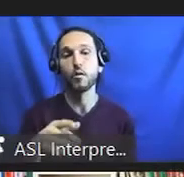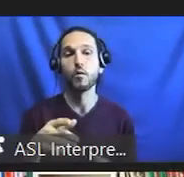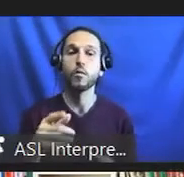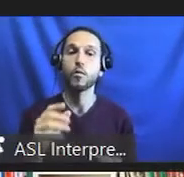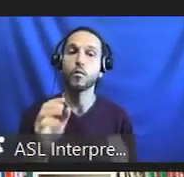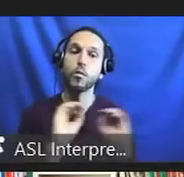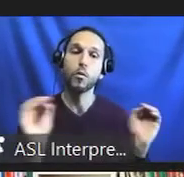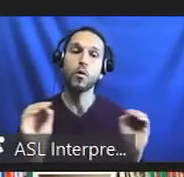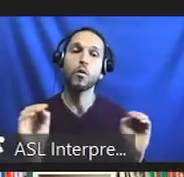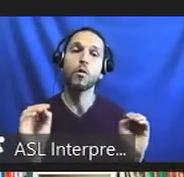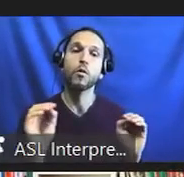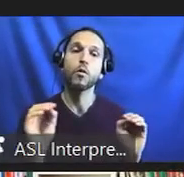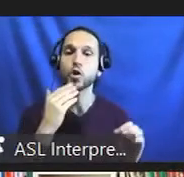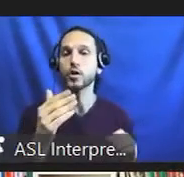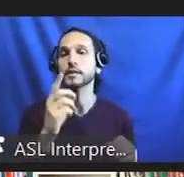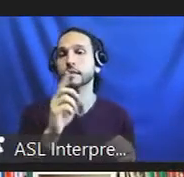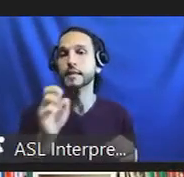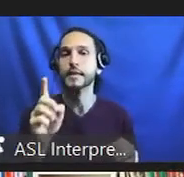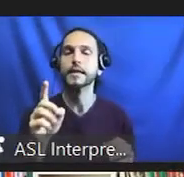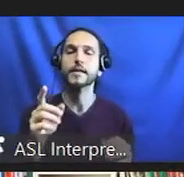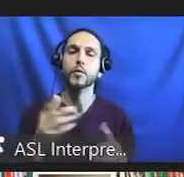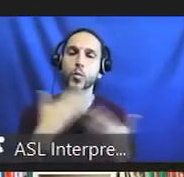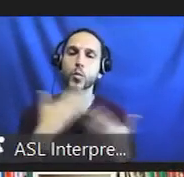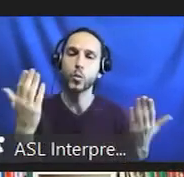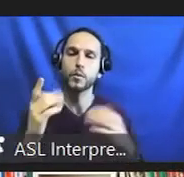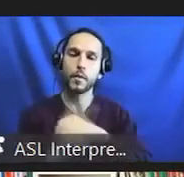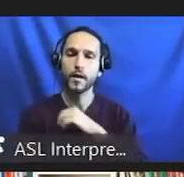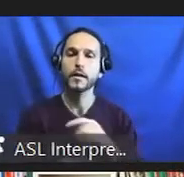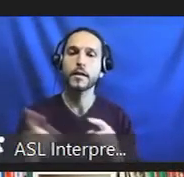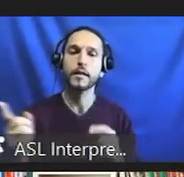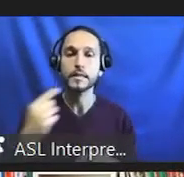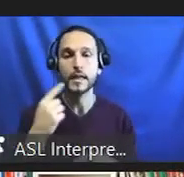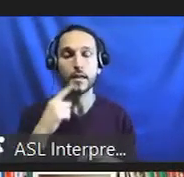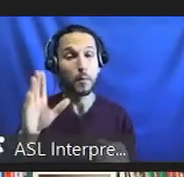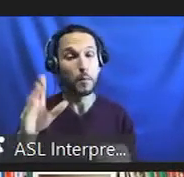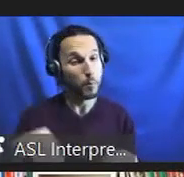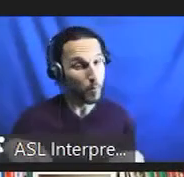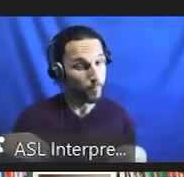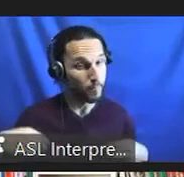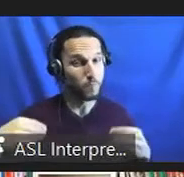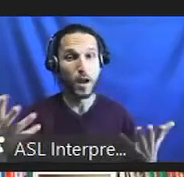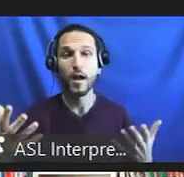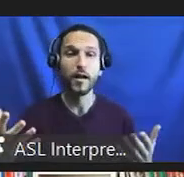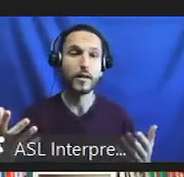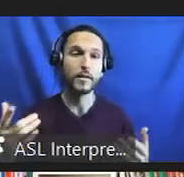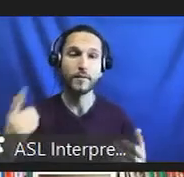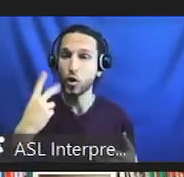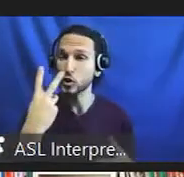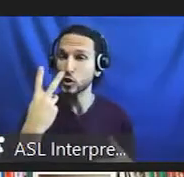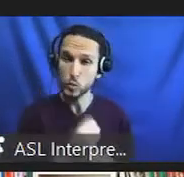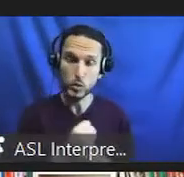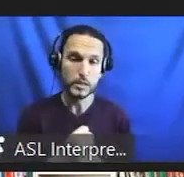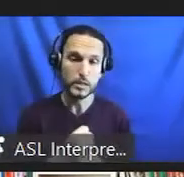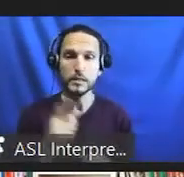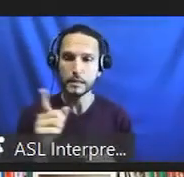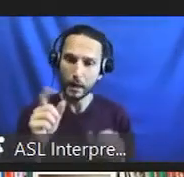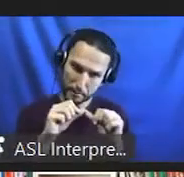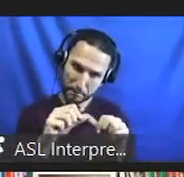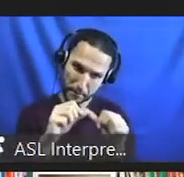One of the arguments that the plaintiff made was, they've been providing it. They've been giving it to me for two years. They can continue to give it to me.